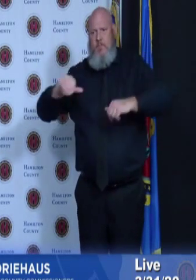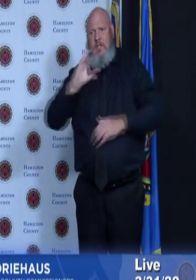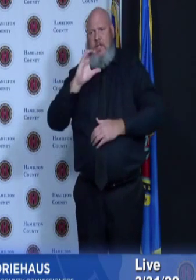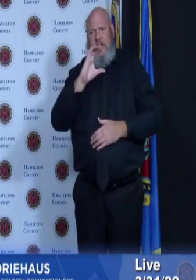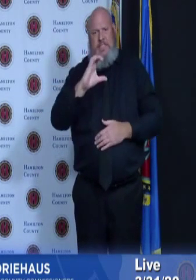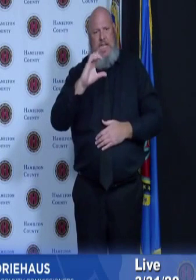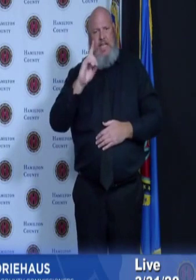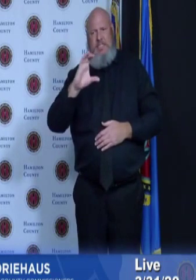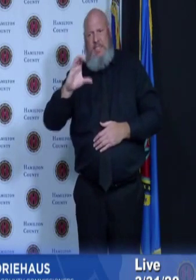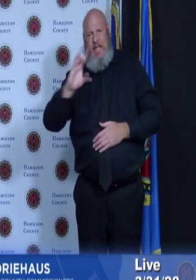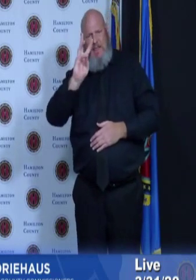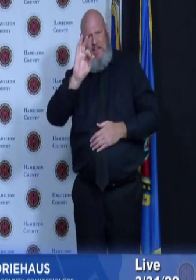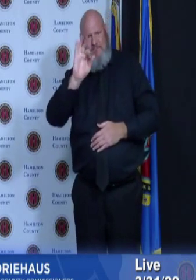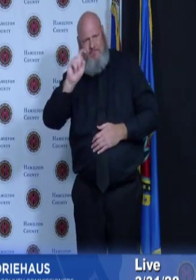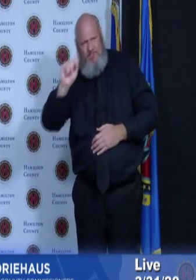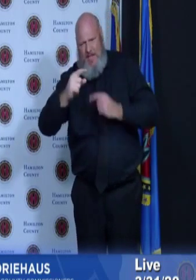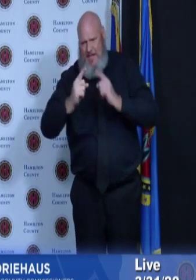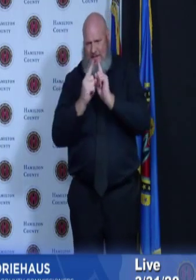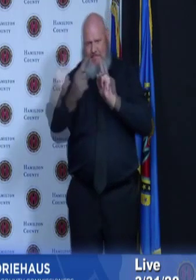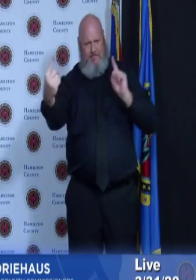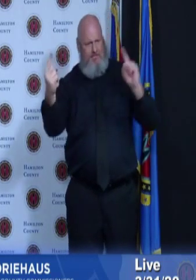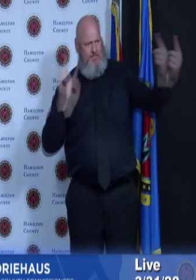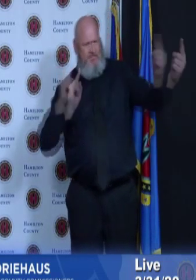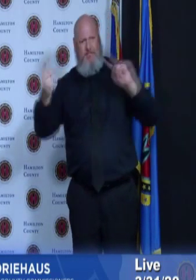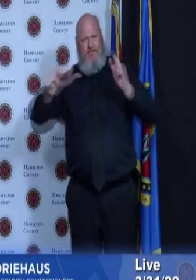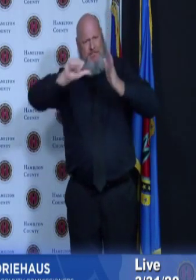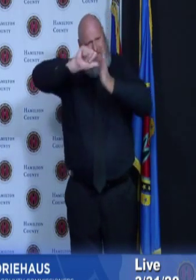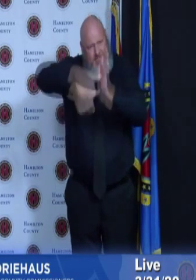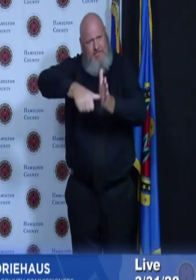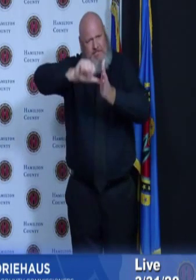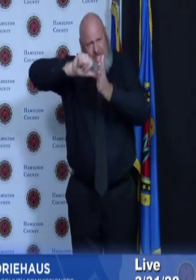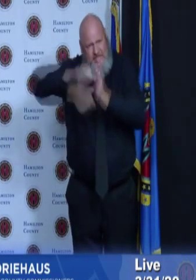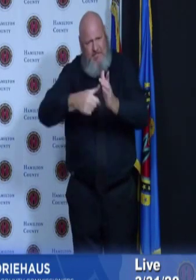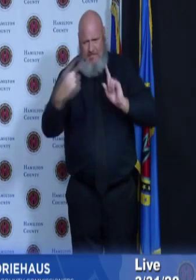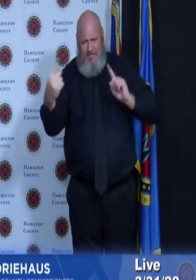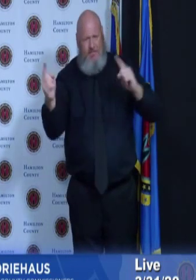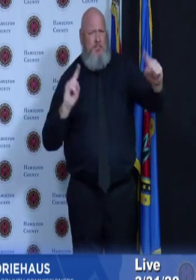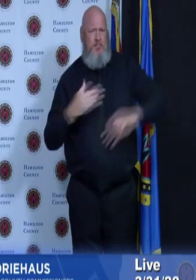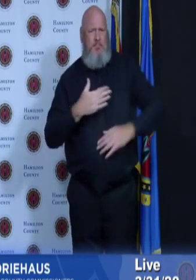decals were placed at the check-in lanes to demonstrate where customers should